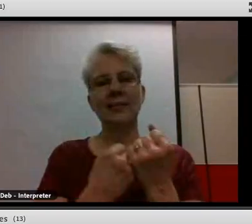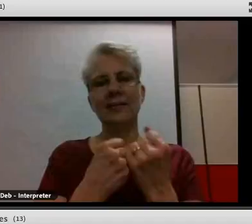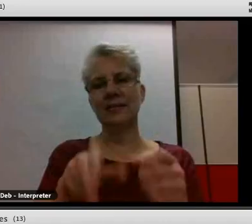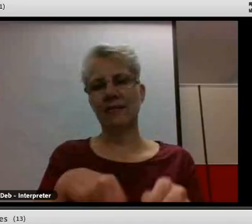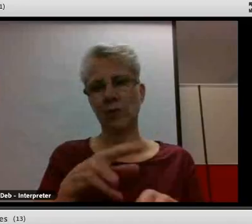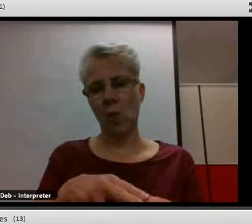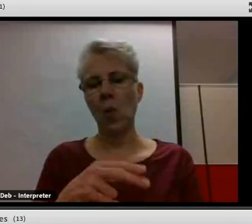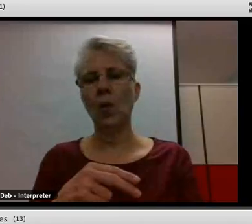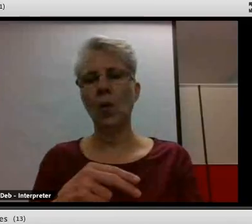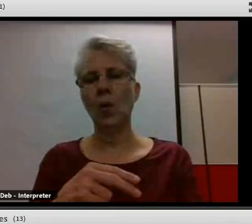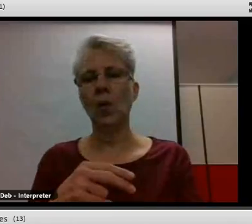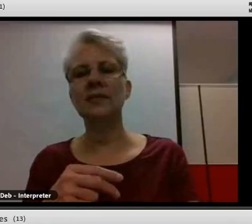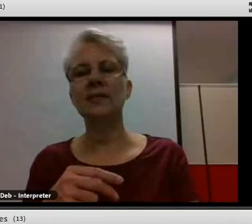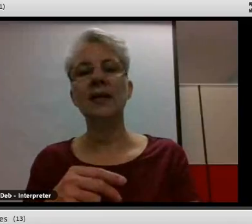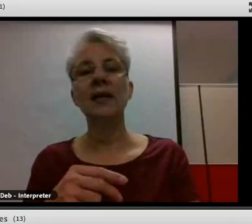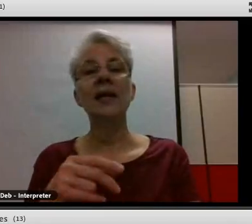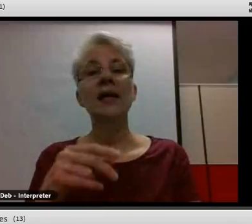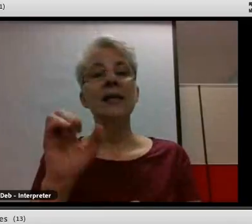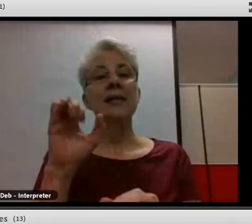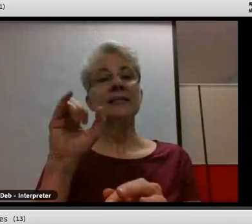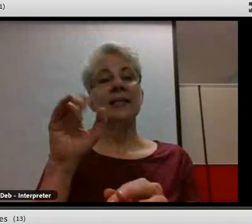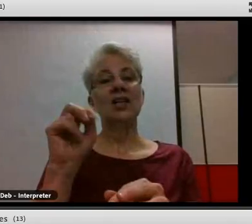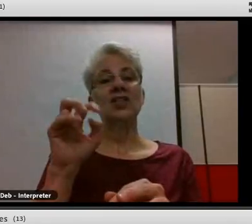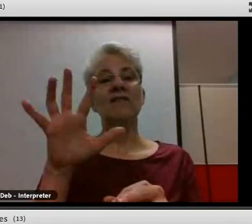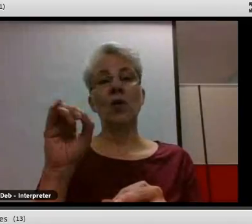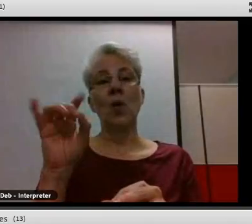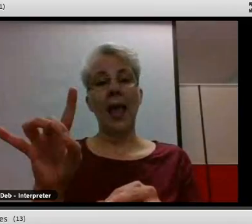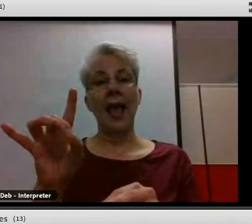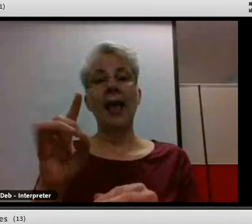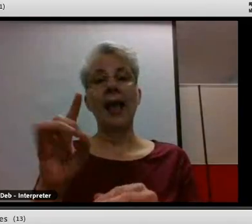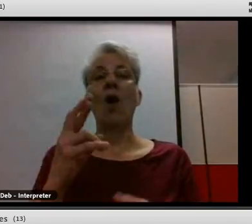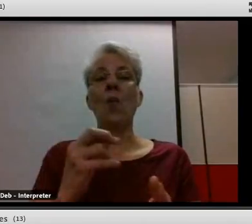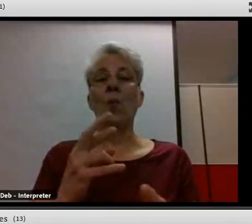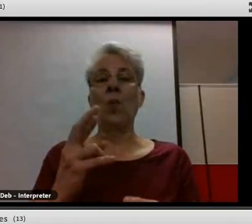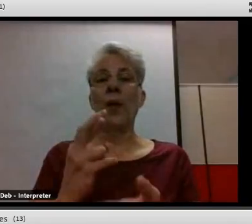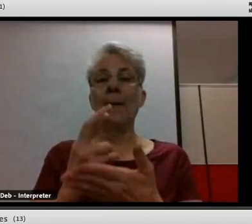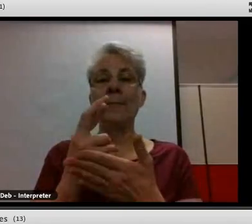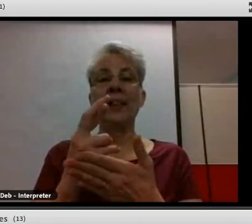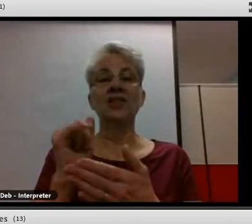And, again, you know, we can reframe accessibility in terms of what we provide,